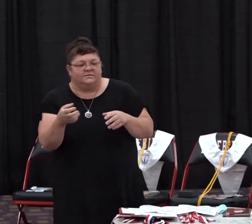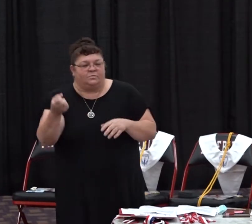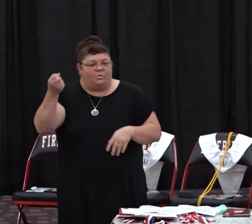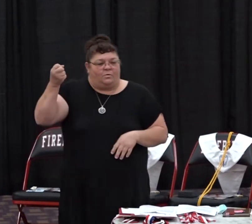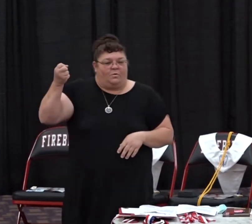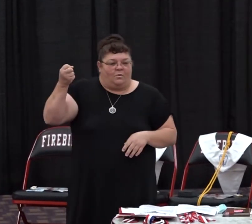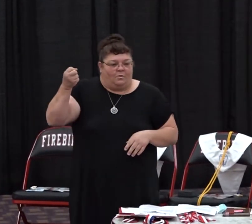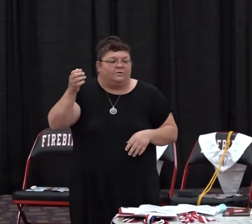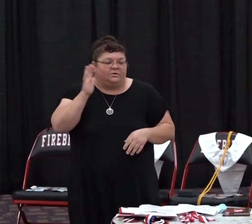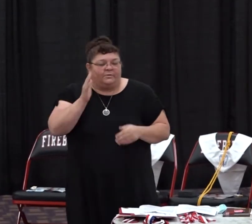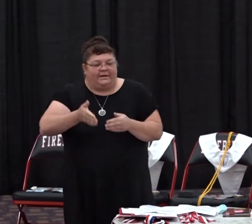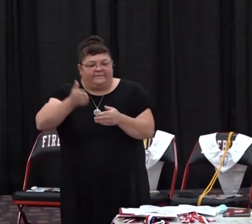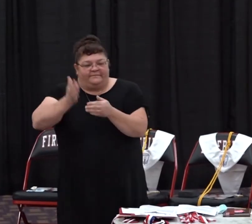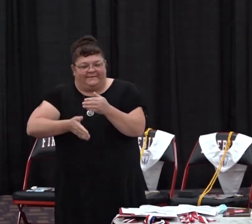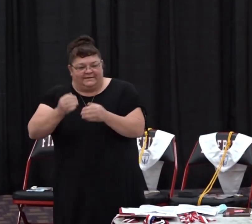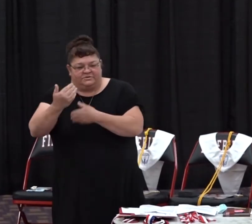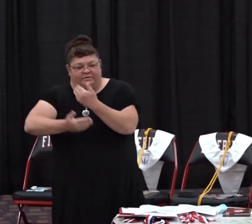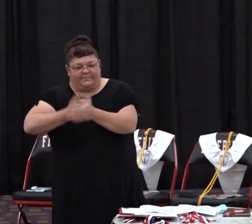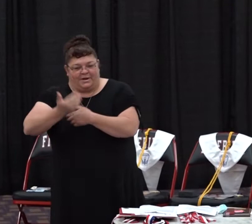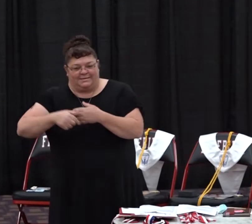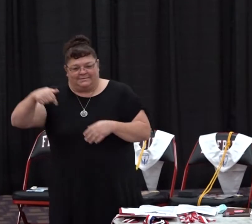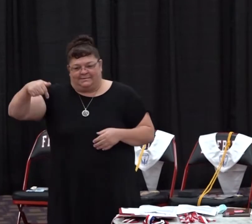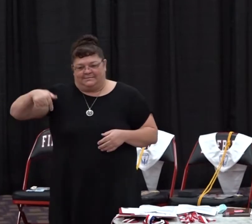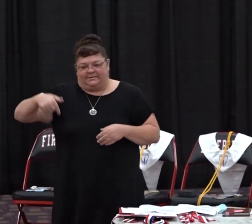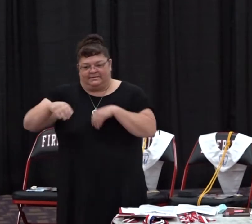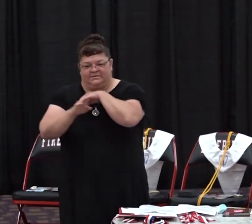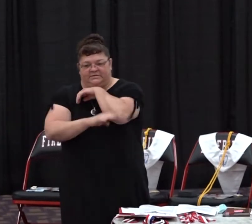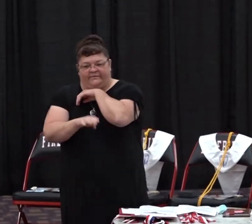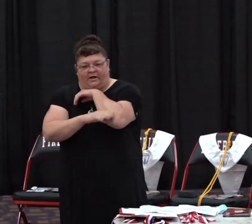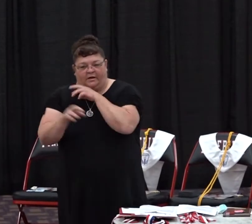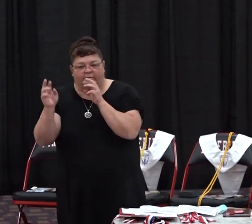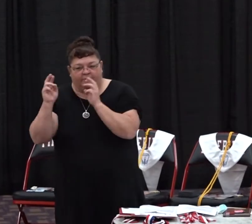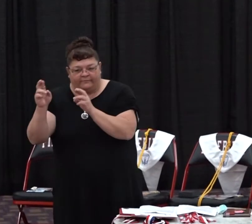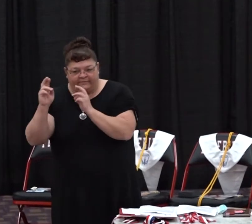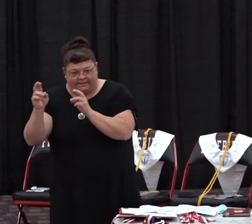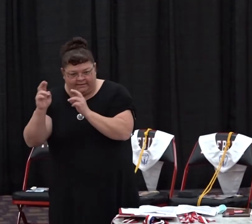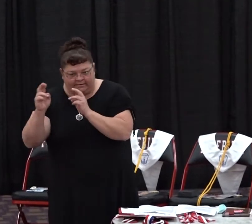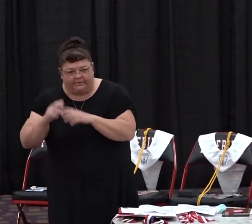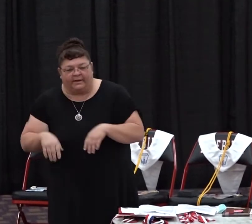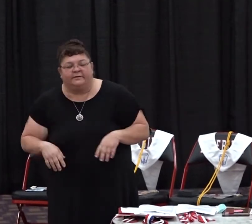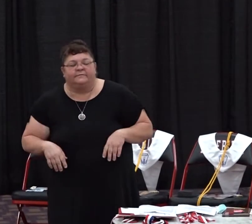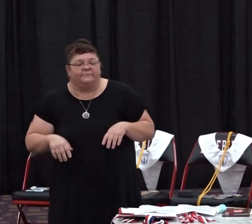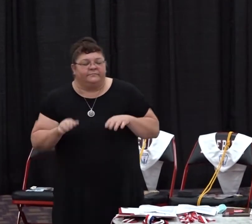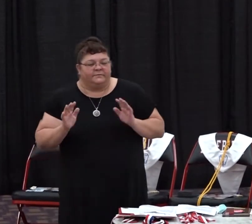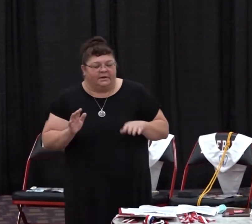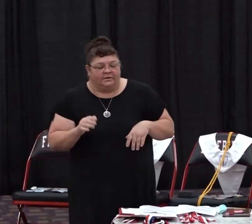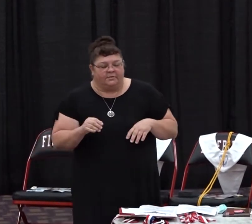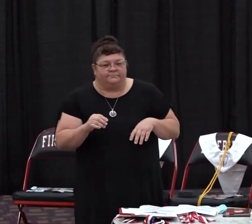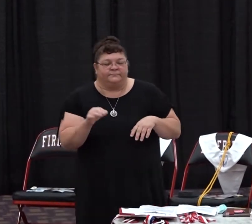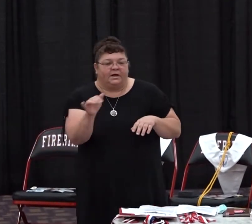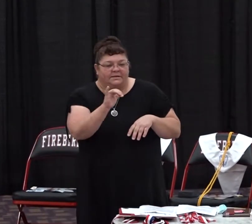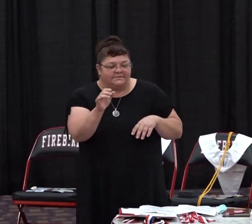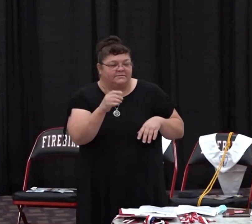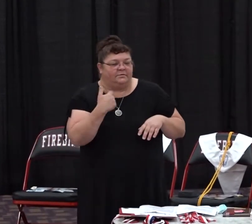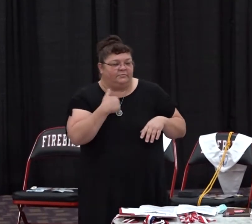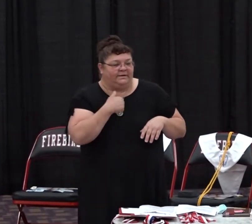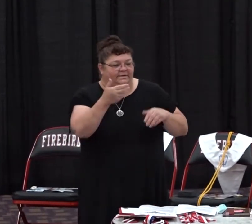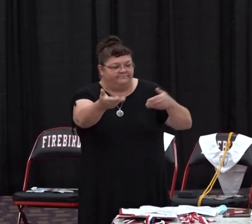things came up or with COVID and everything. But in this Fall we are going to continue with that service.